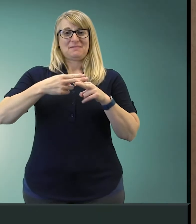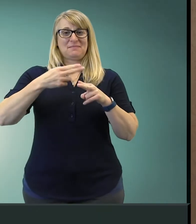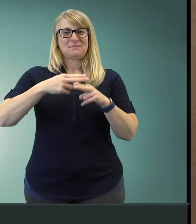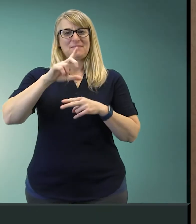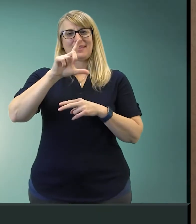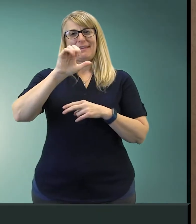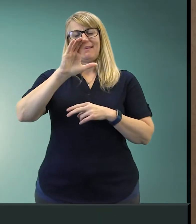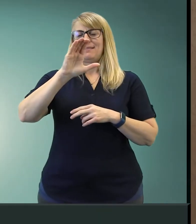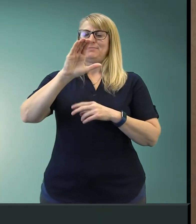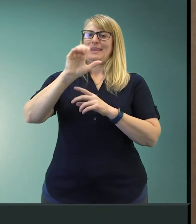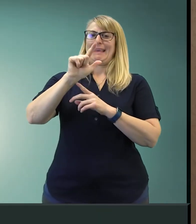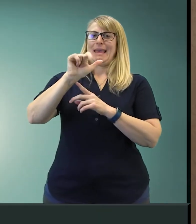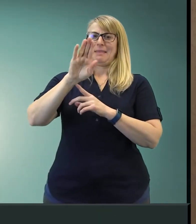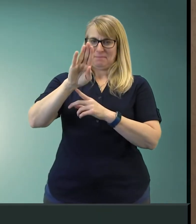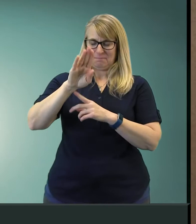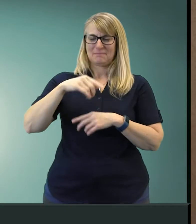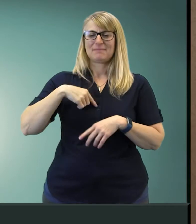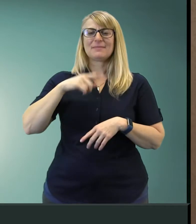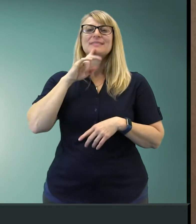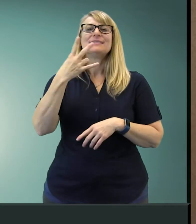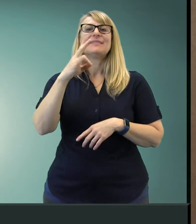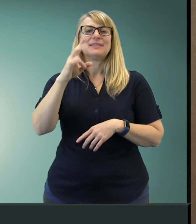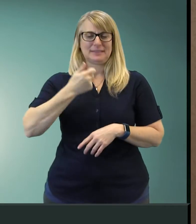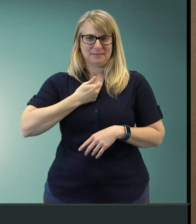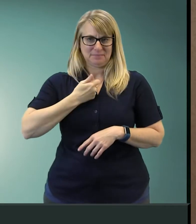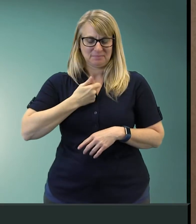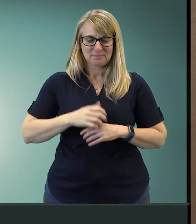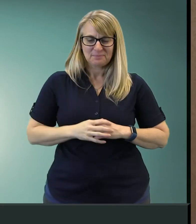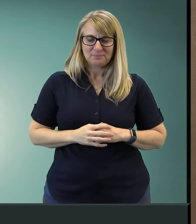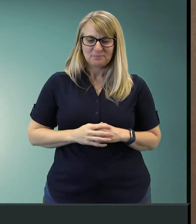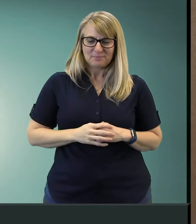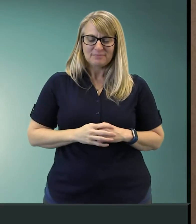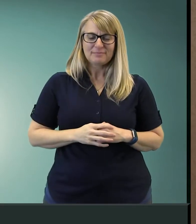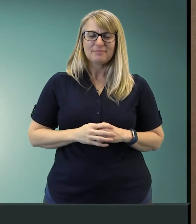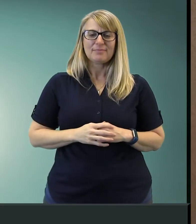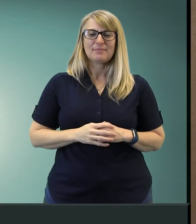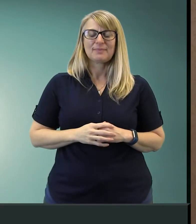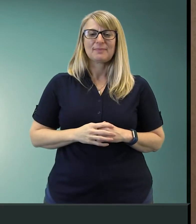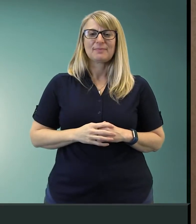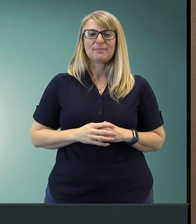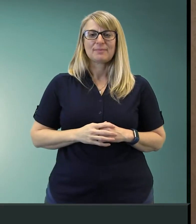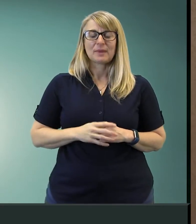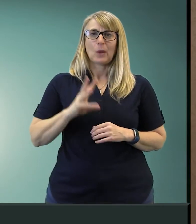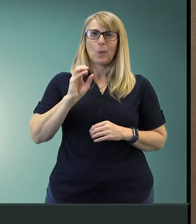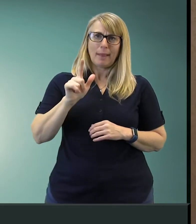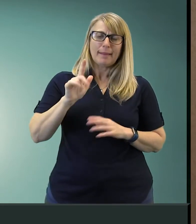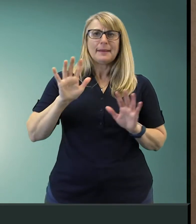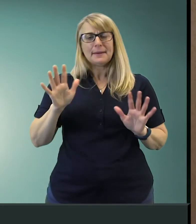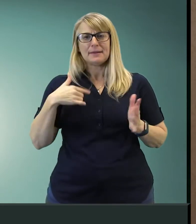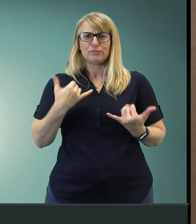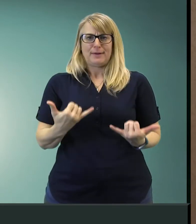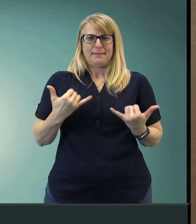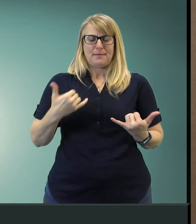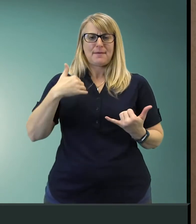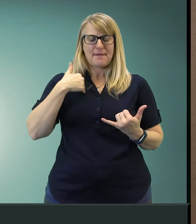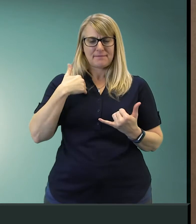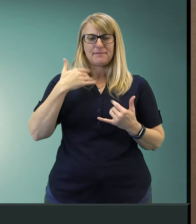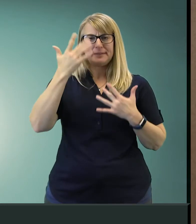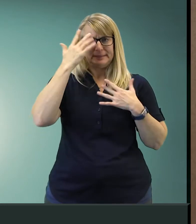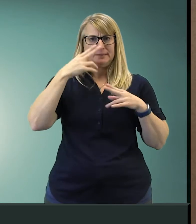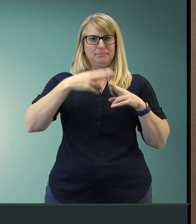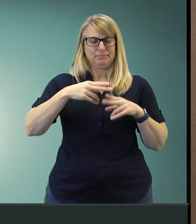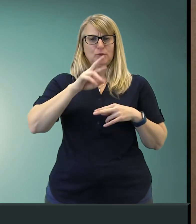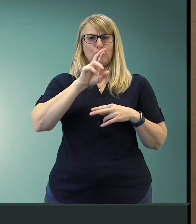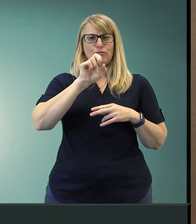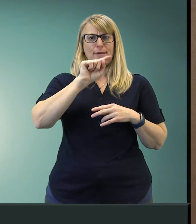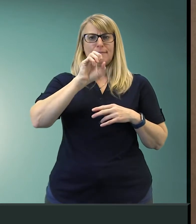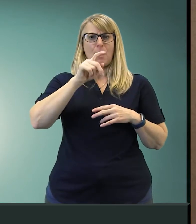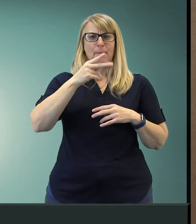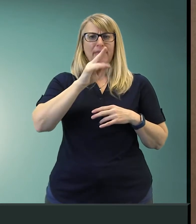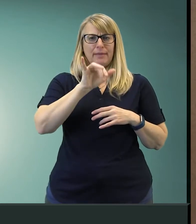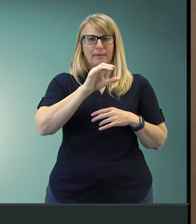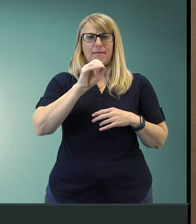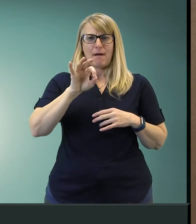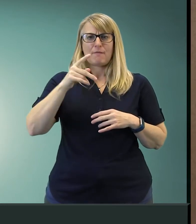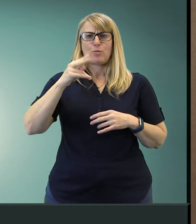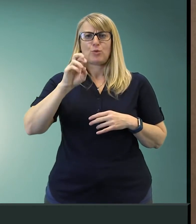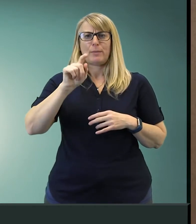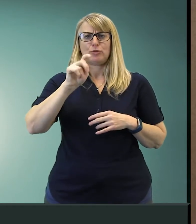My name is Caleb. I'm 17 years old, and right now I have retinopathy of prematurity.